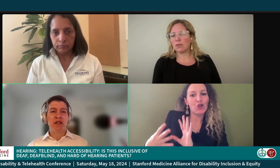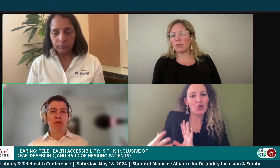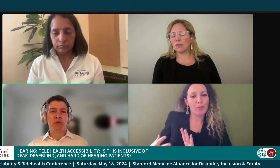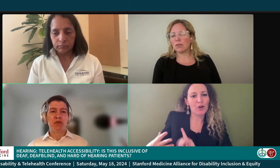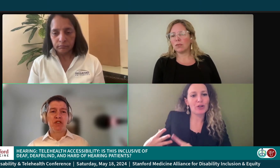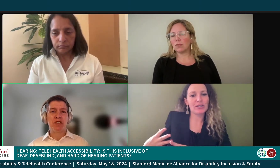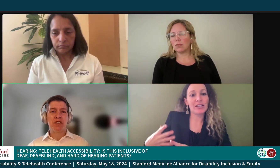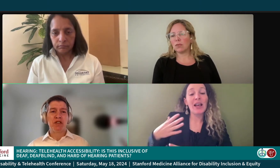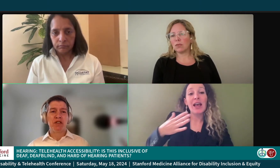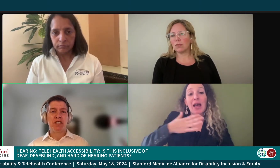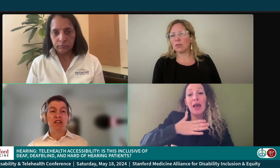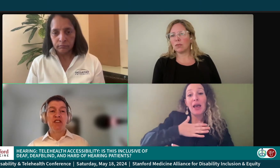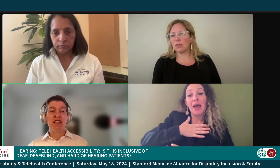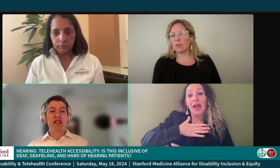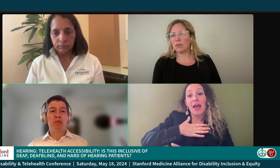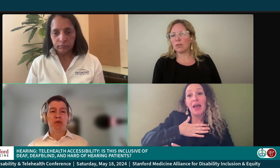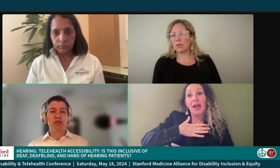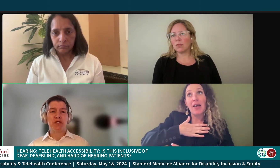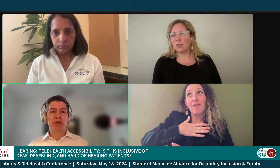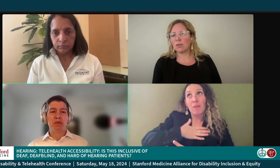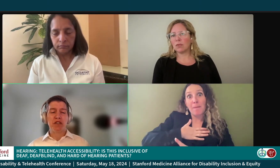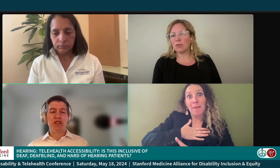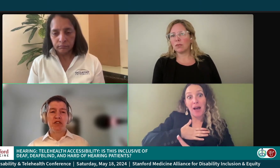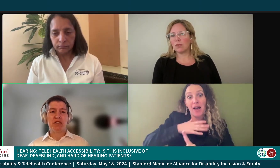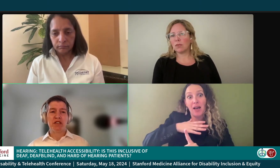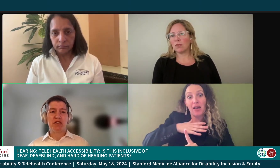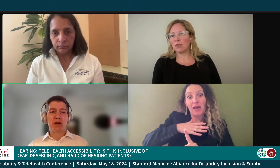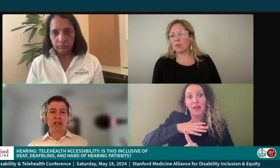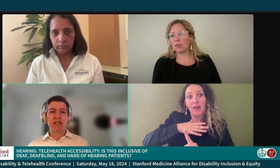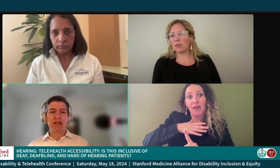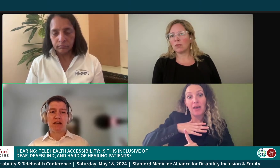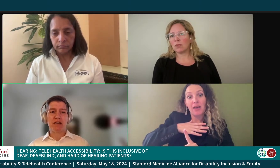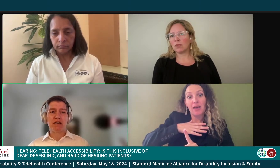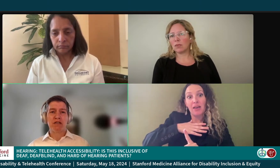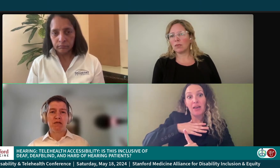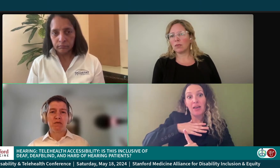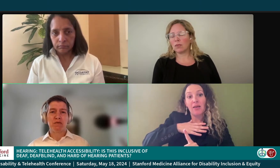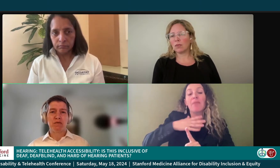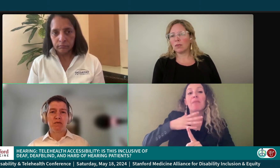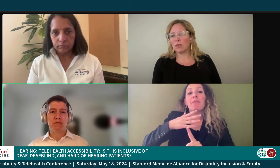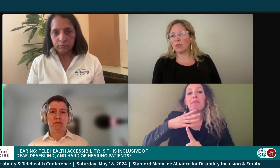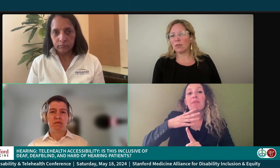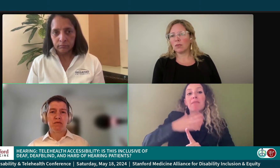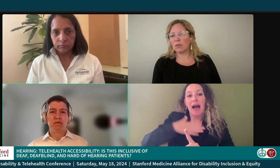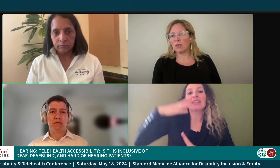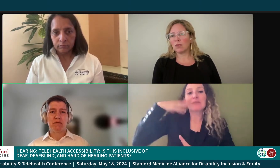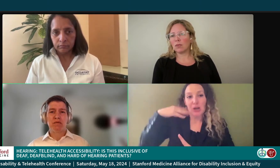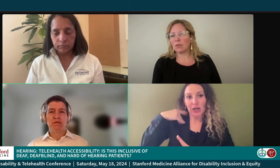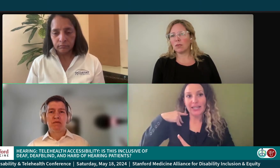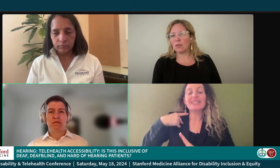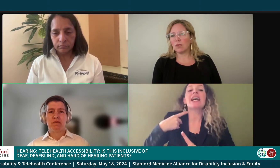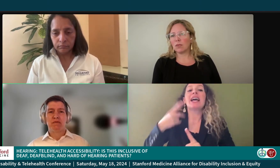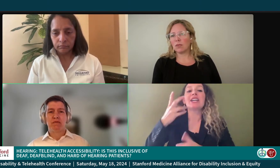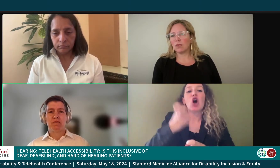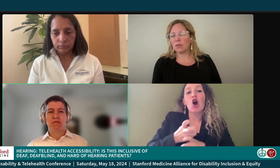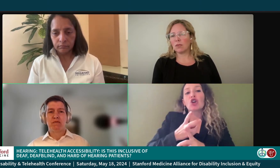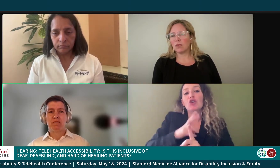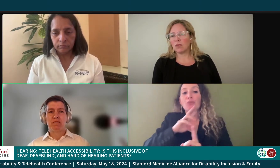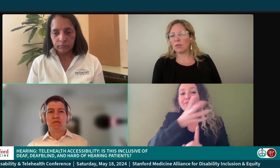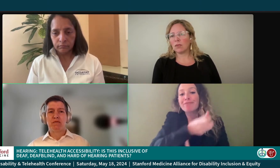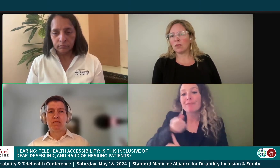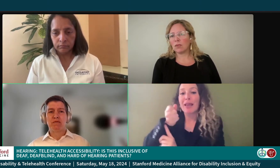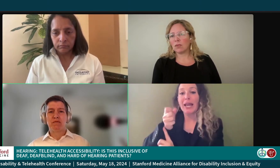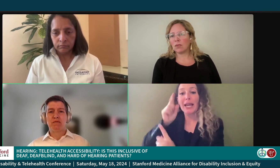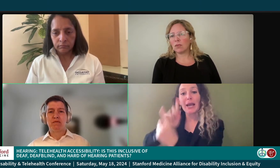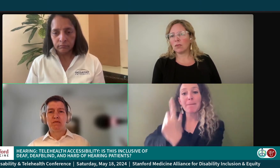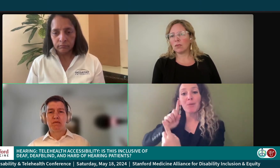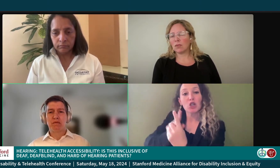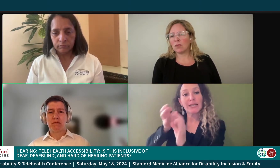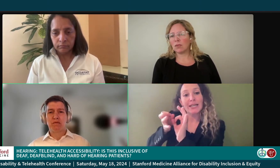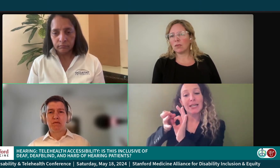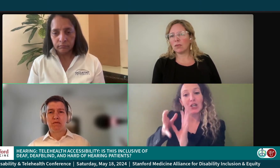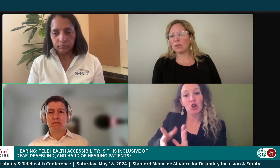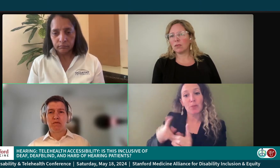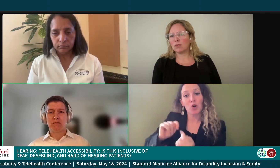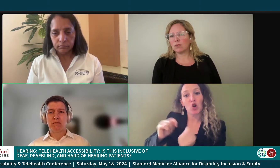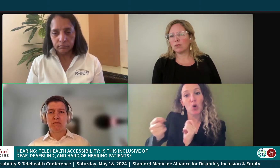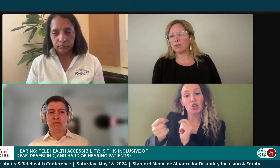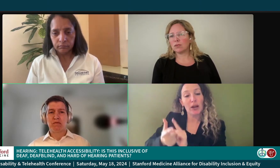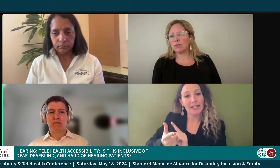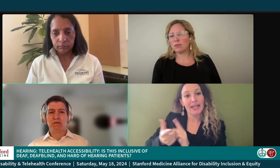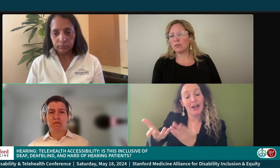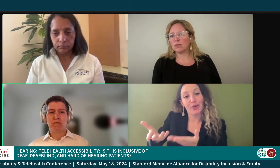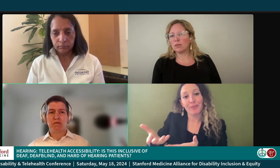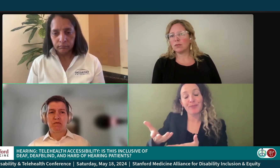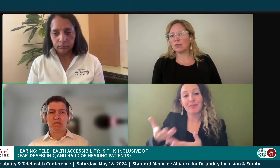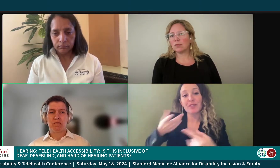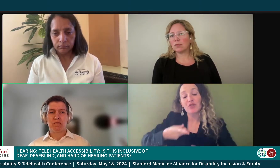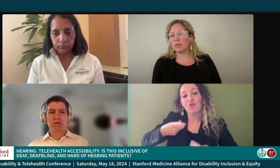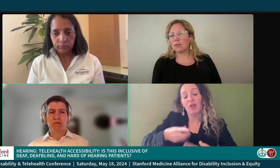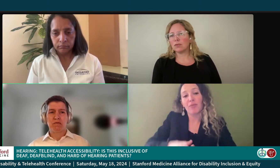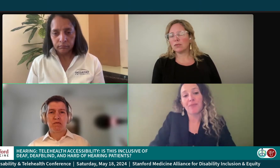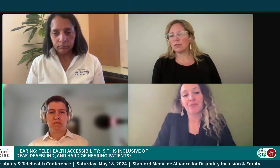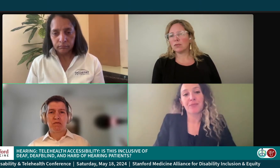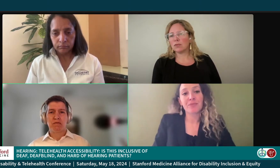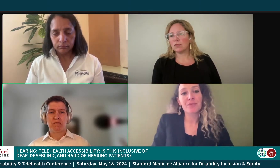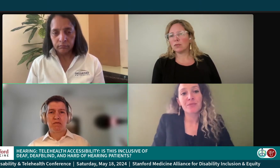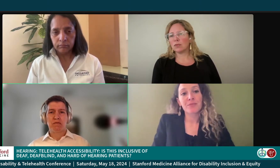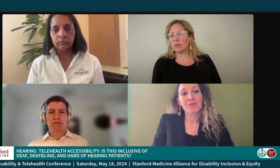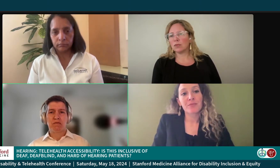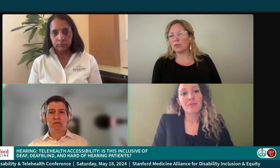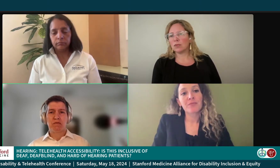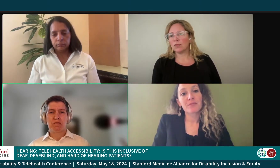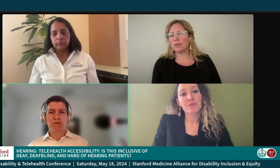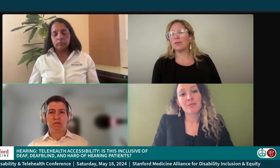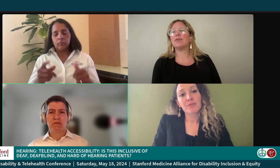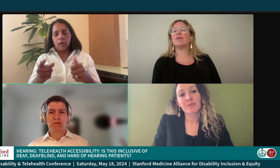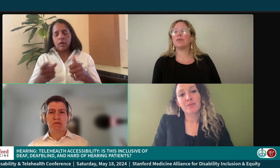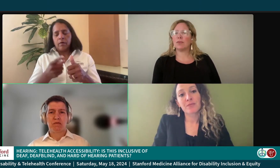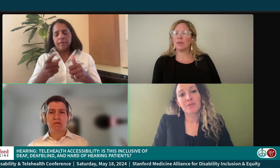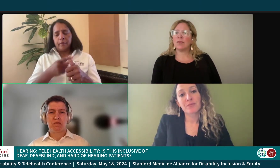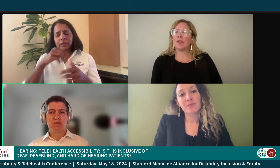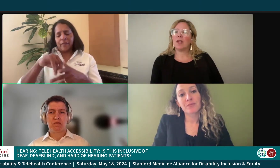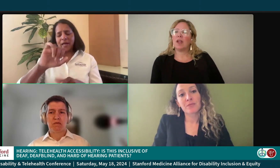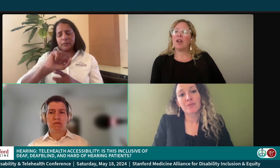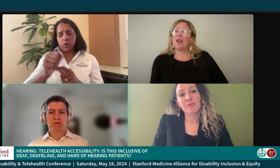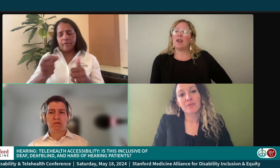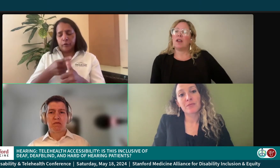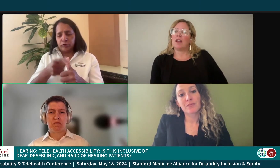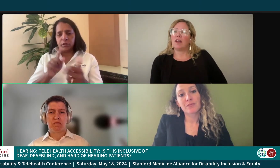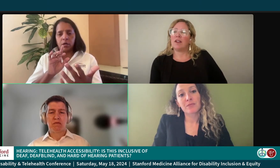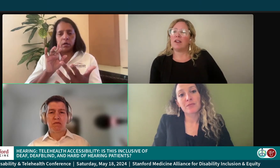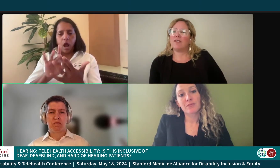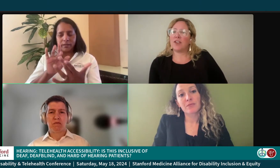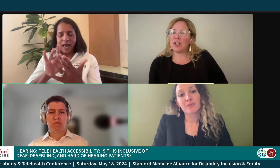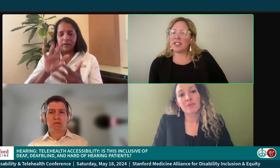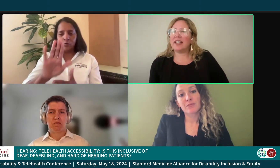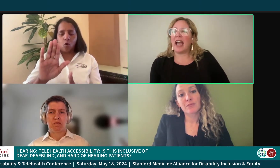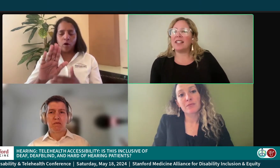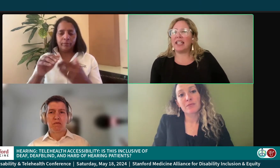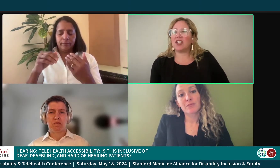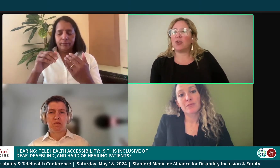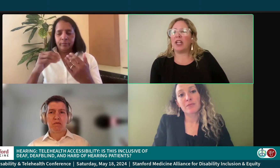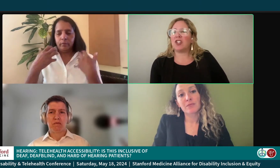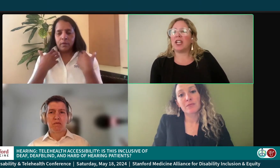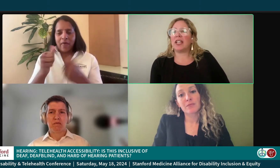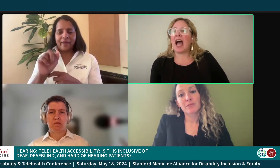in-person, even in-person patients a translator. >> Poorna Kushalnagar: First in that situation,